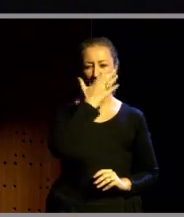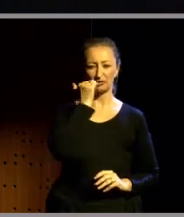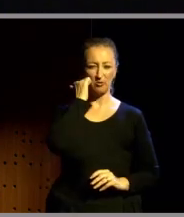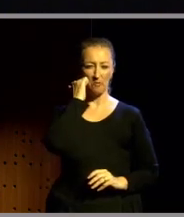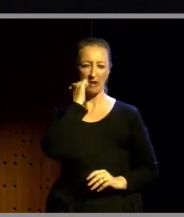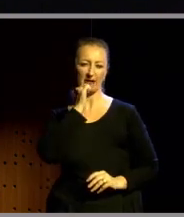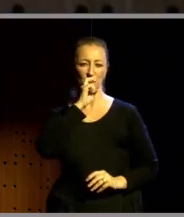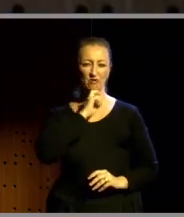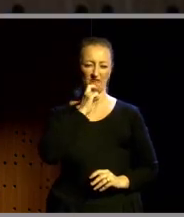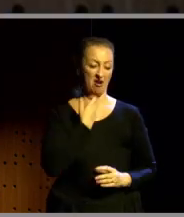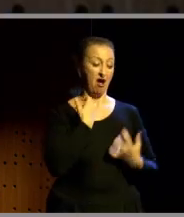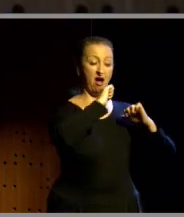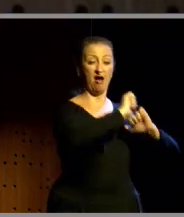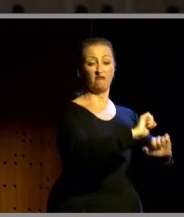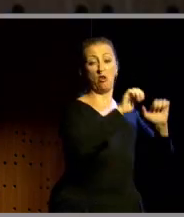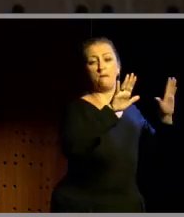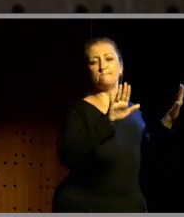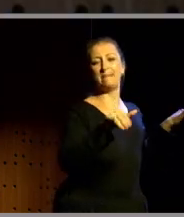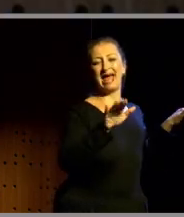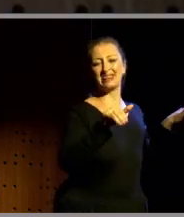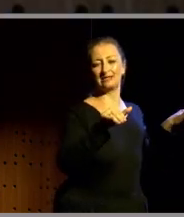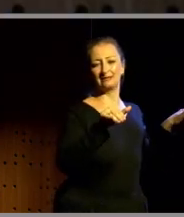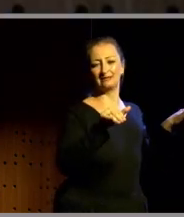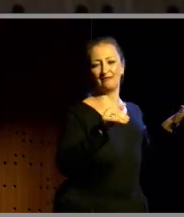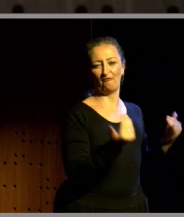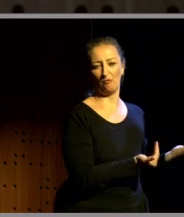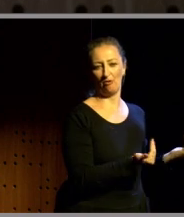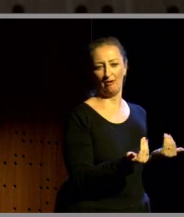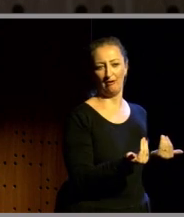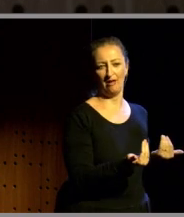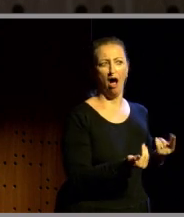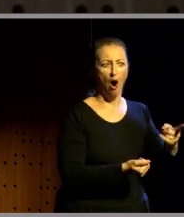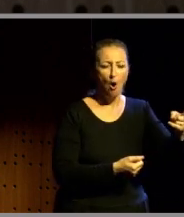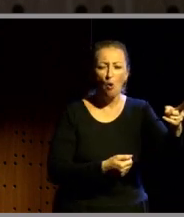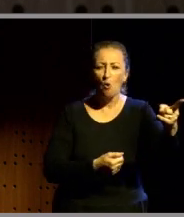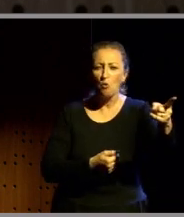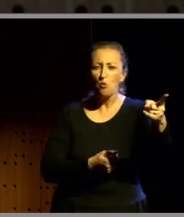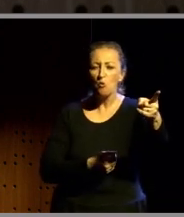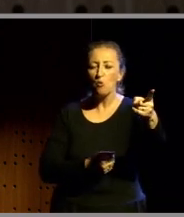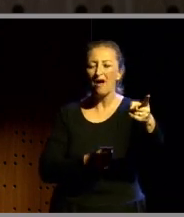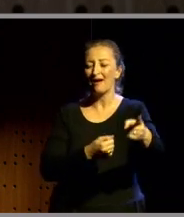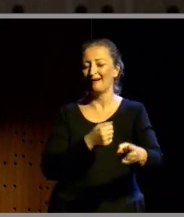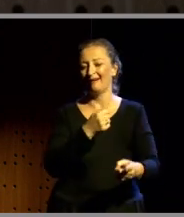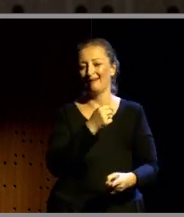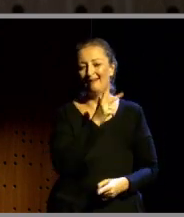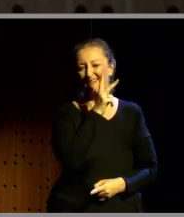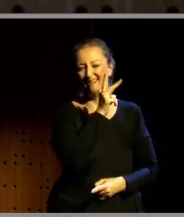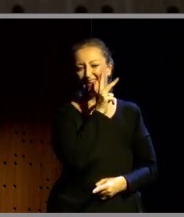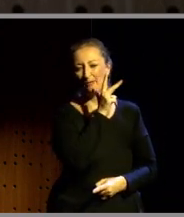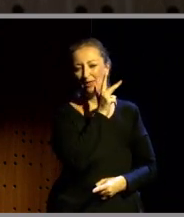Follow manly. AUDIENCE: Not true. AUDIENCE: